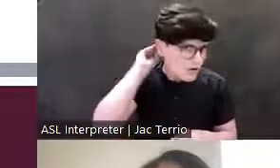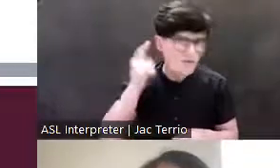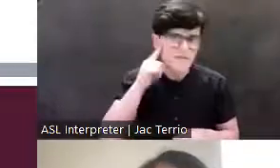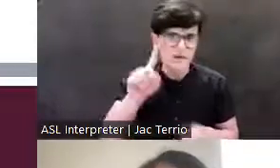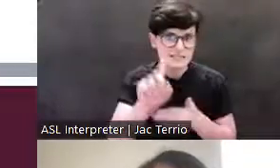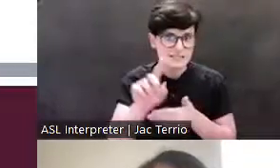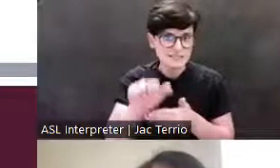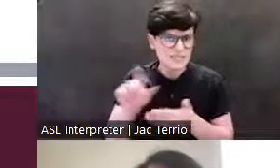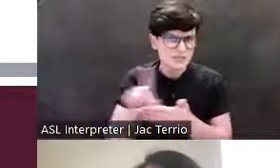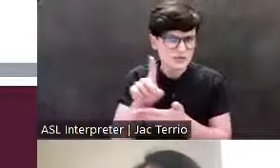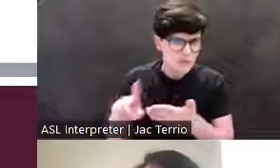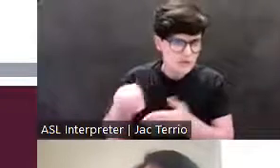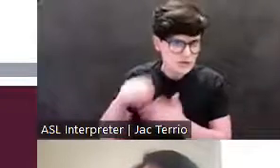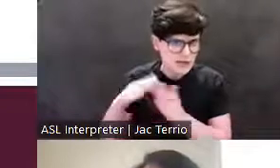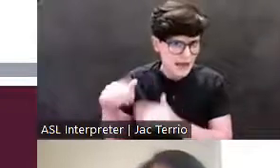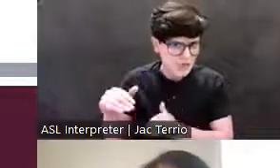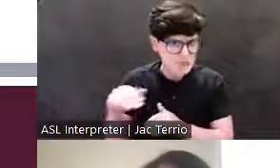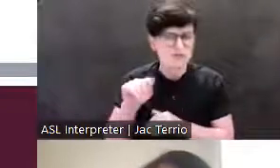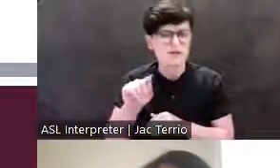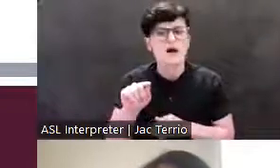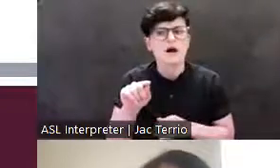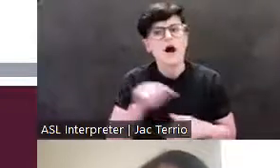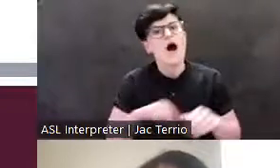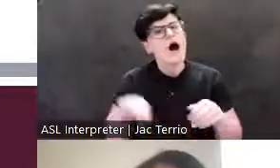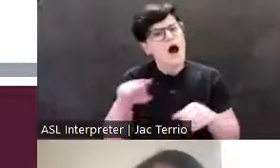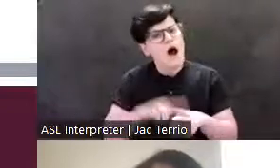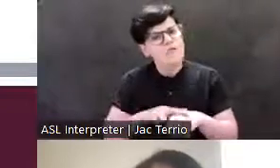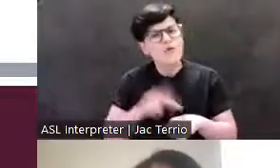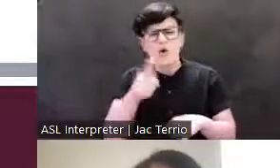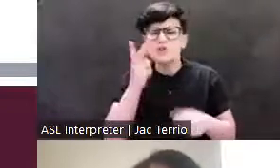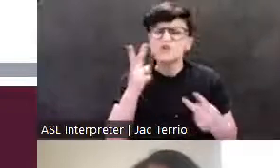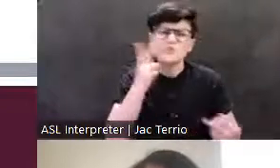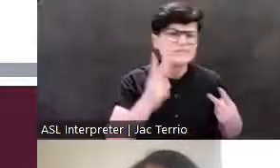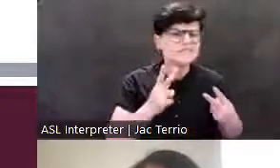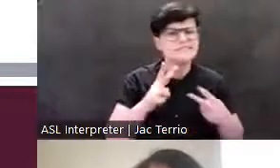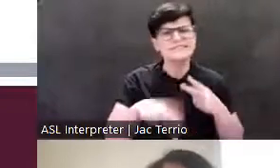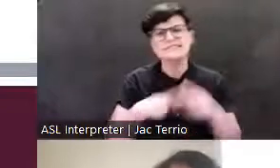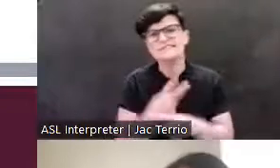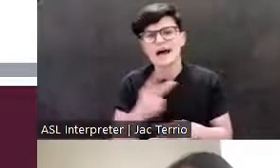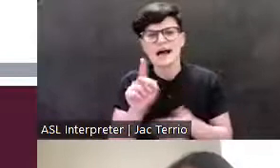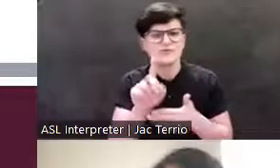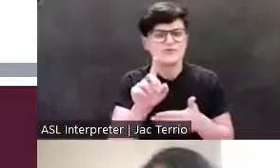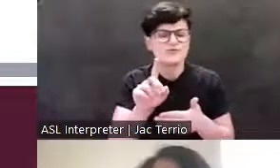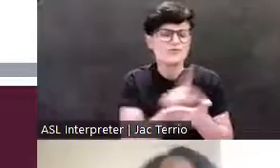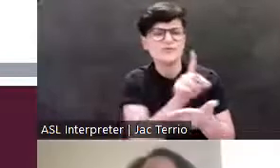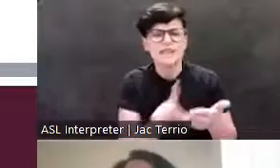Of course, there are the types of discrimination we talked about like threats and retaliation